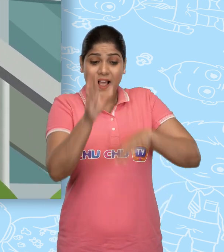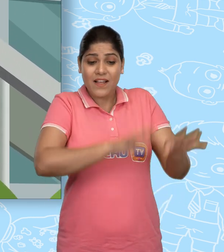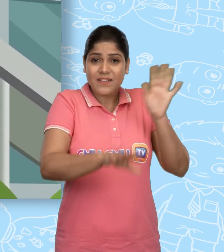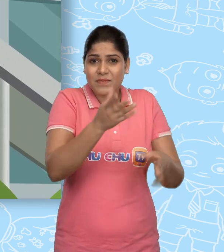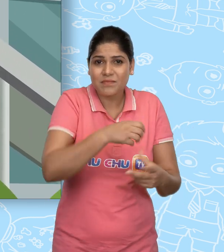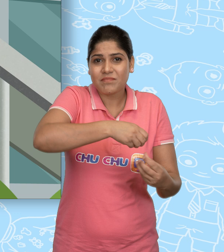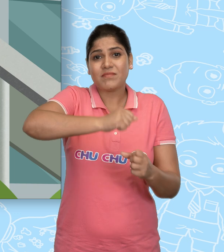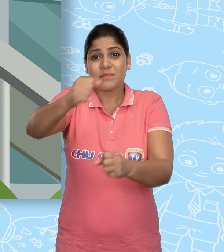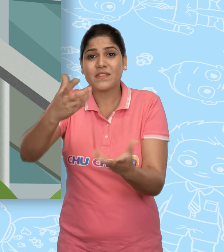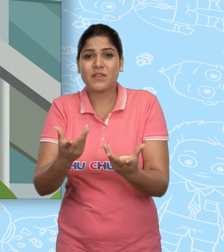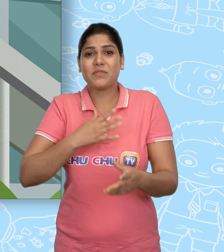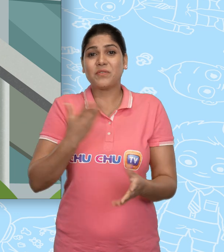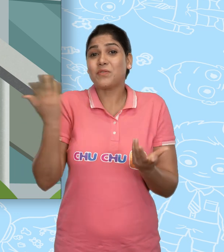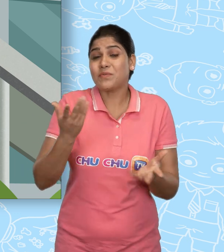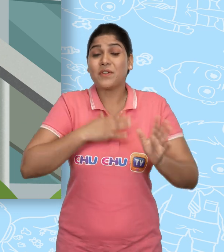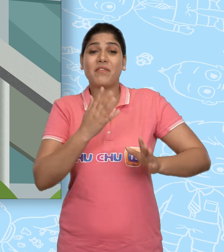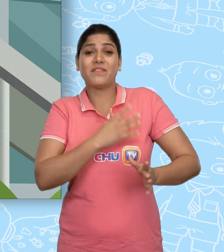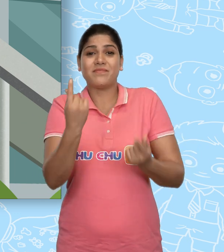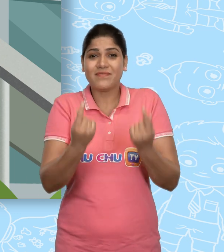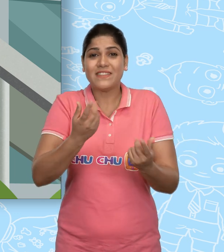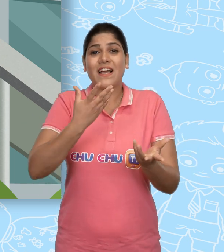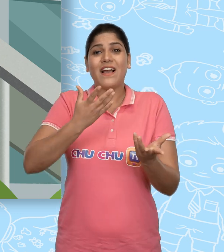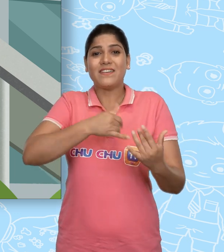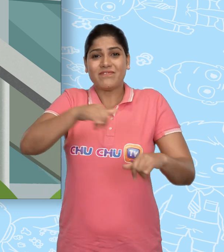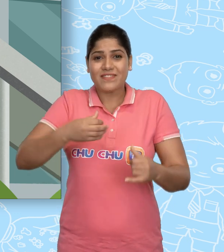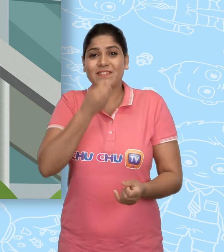I'll also pack some food so that we can have a picnic.